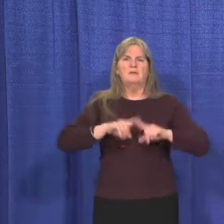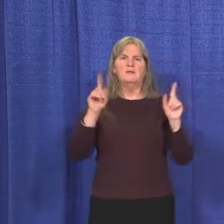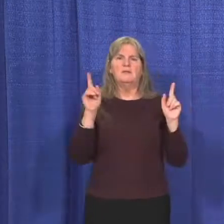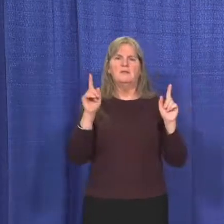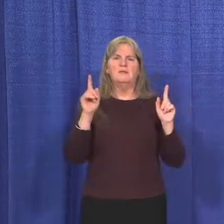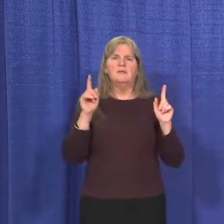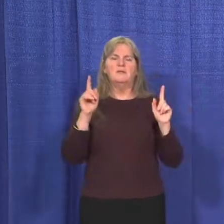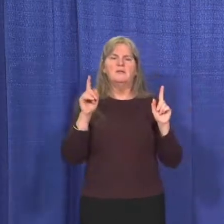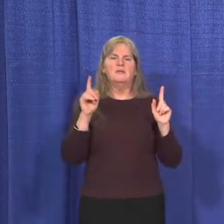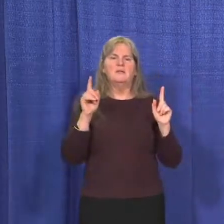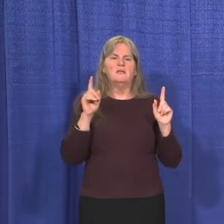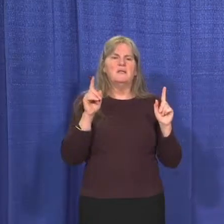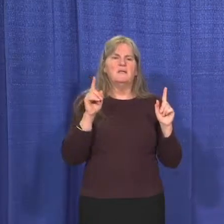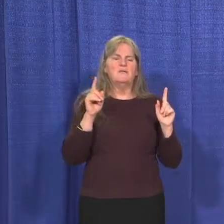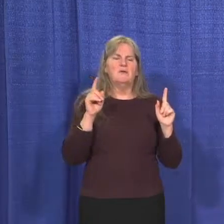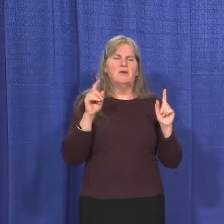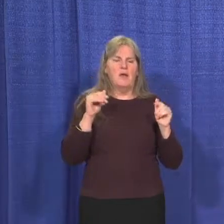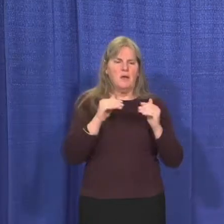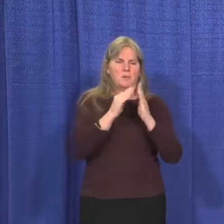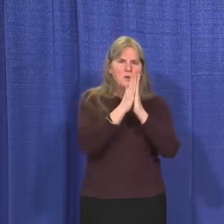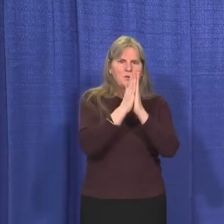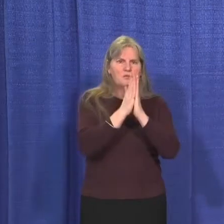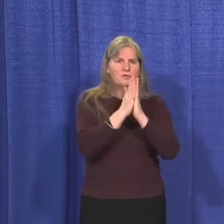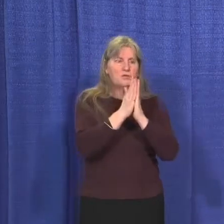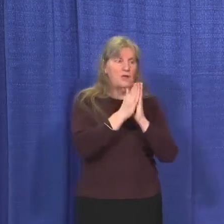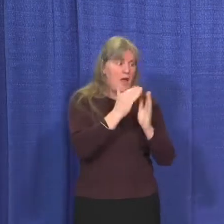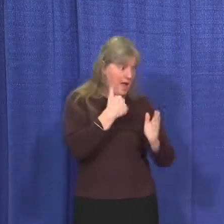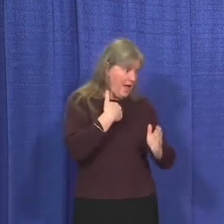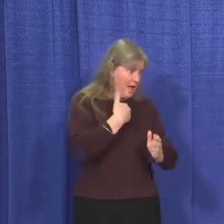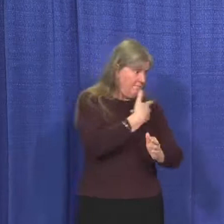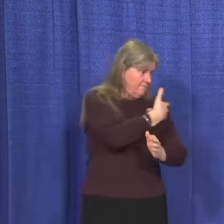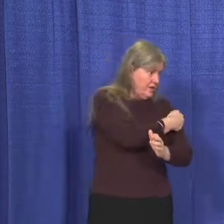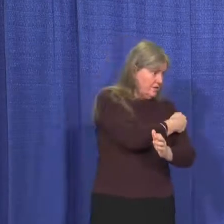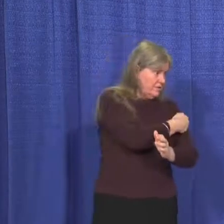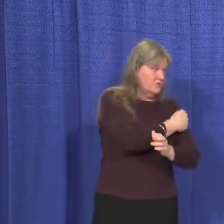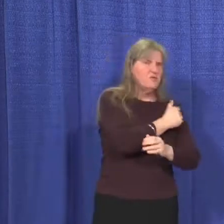approaches for vaccinated versus unvaccinated makes sense.